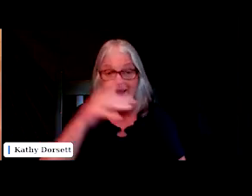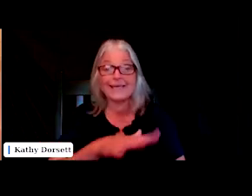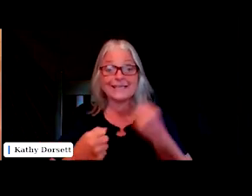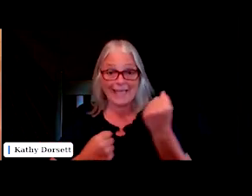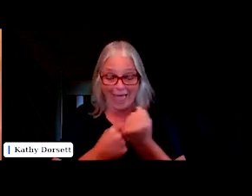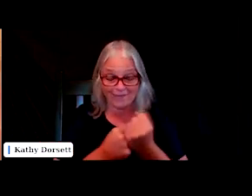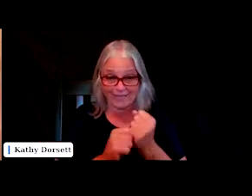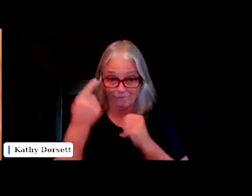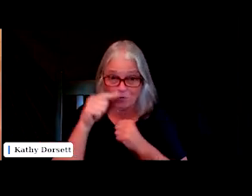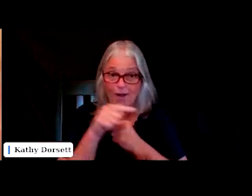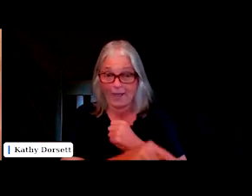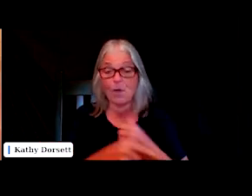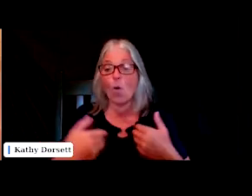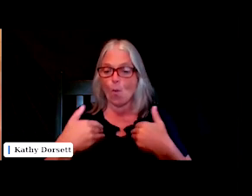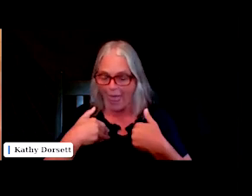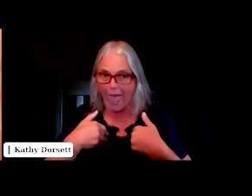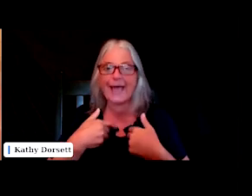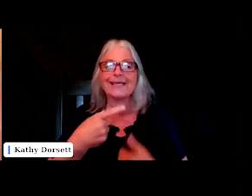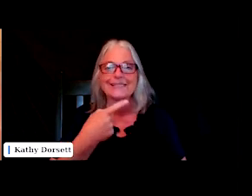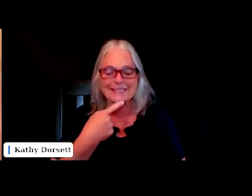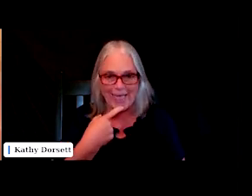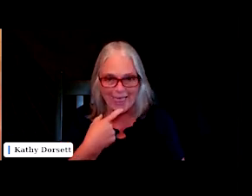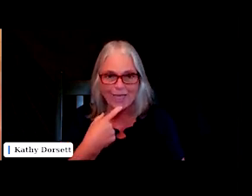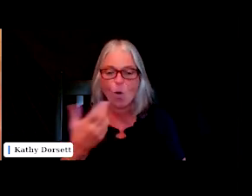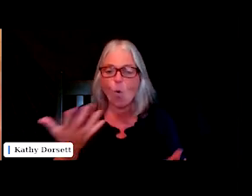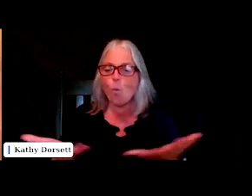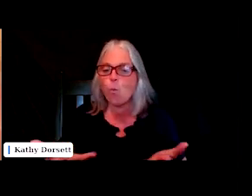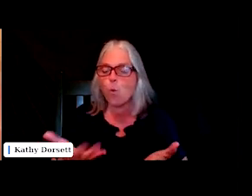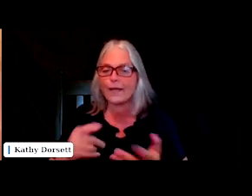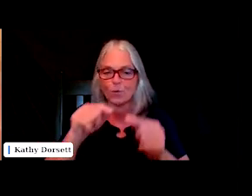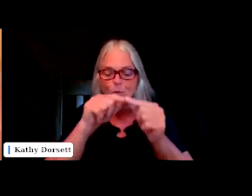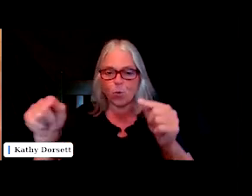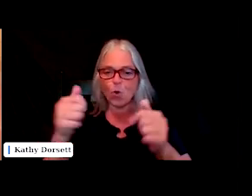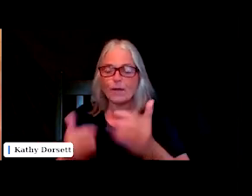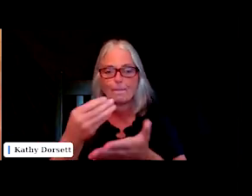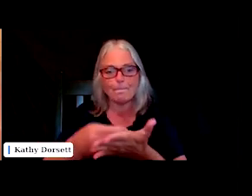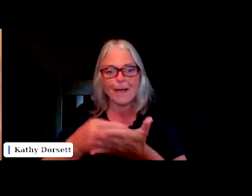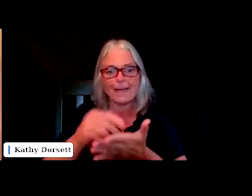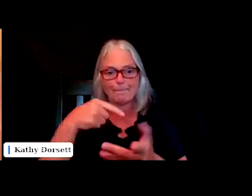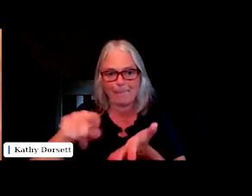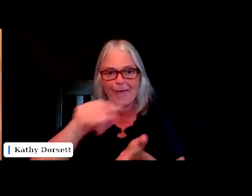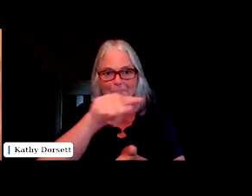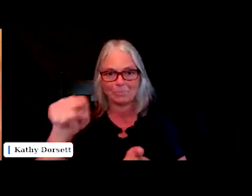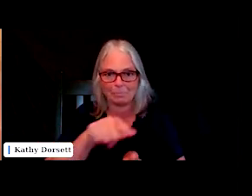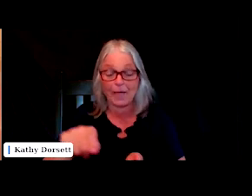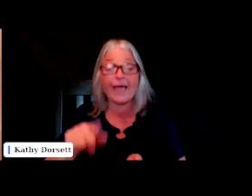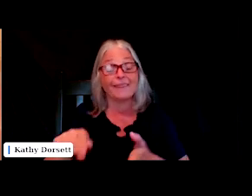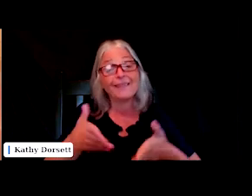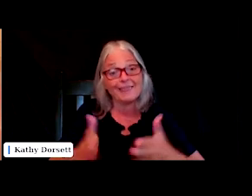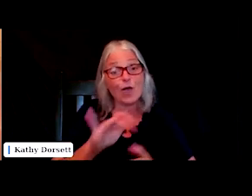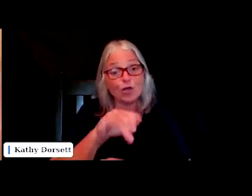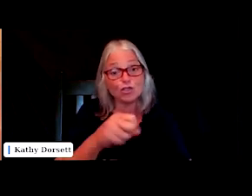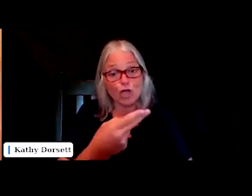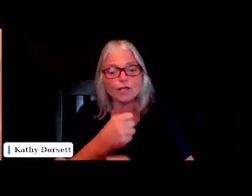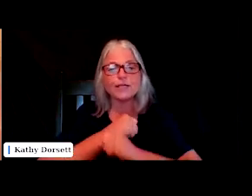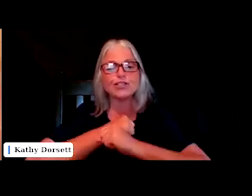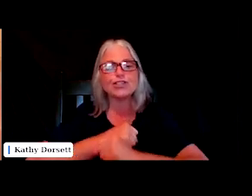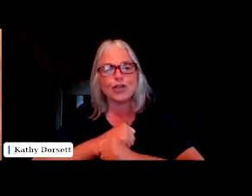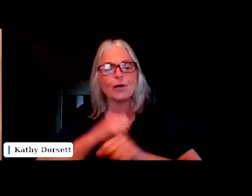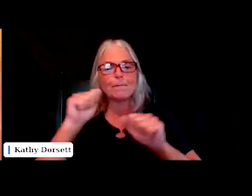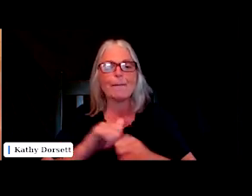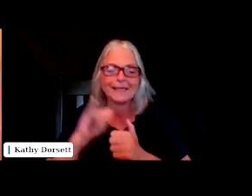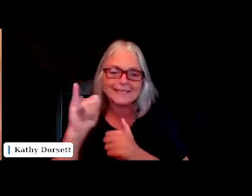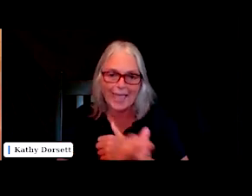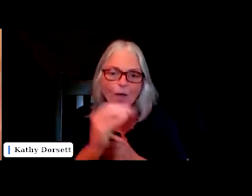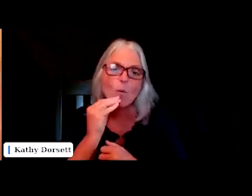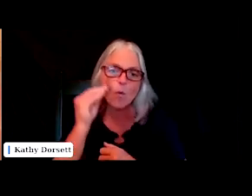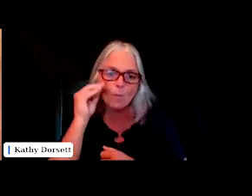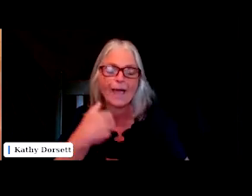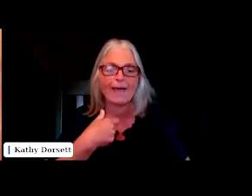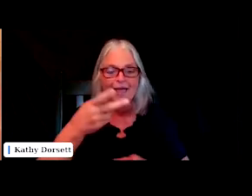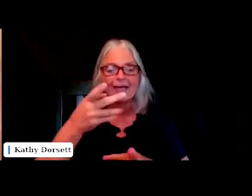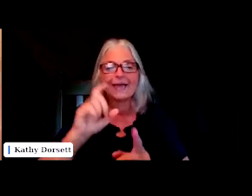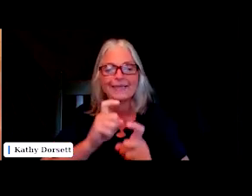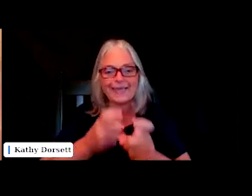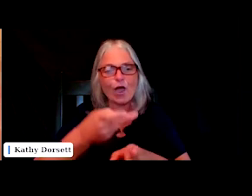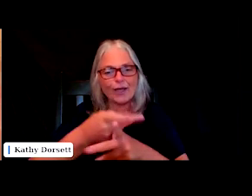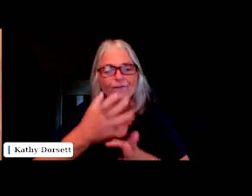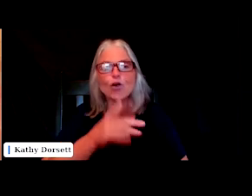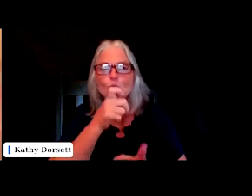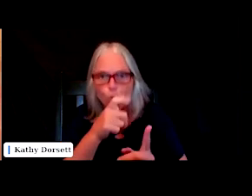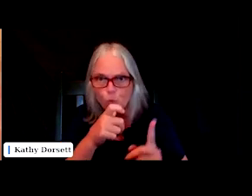Had a say in what line items went into that budget, and this allowed Josh the security of being able to stay at home to have caregivers who were